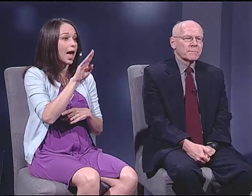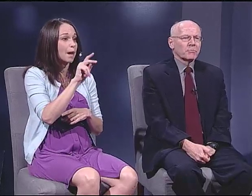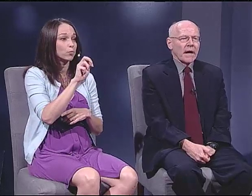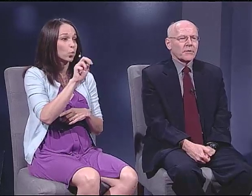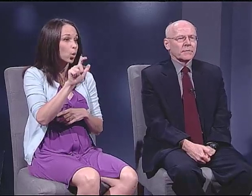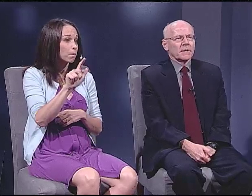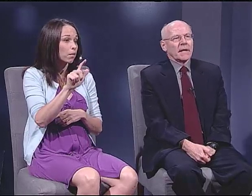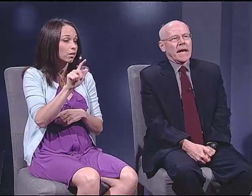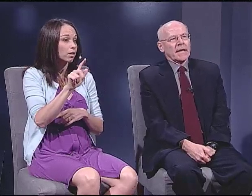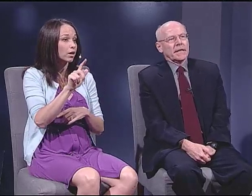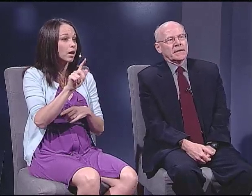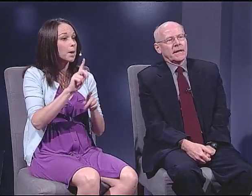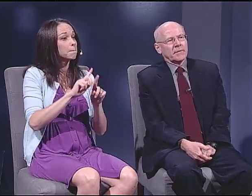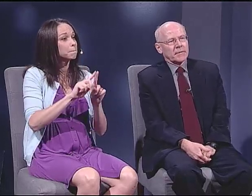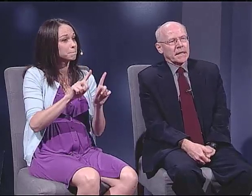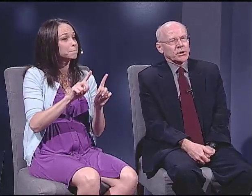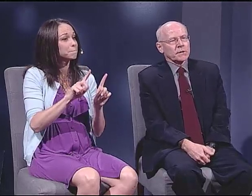but rather a variation.